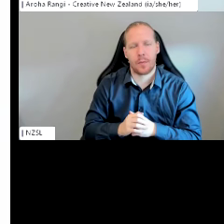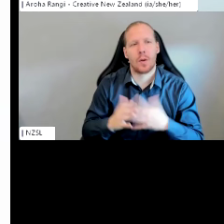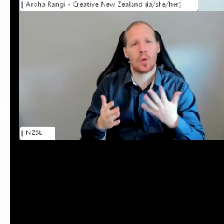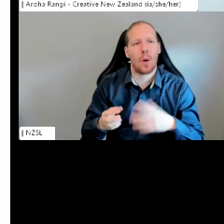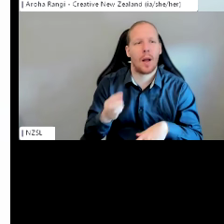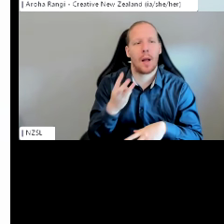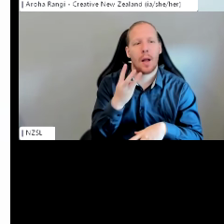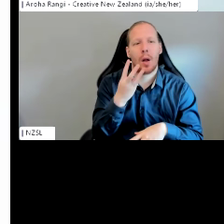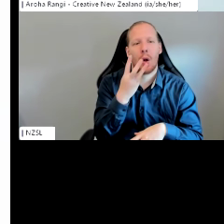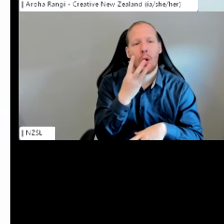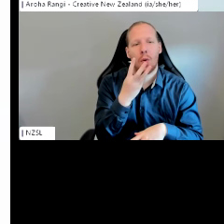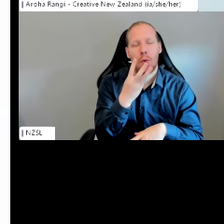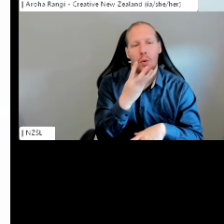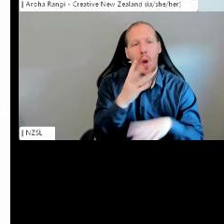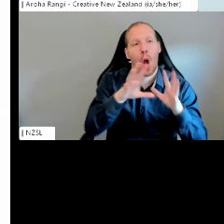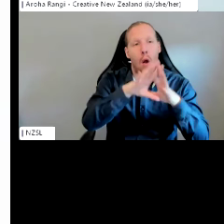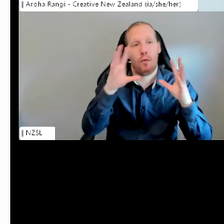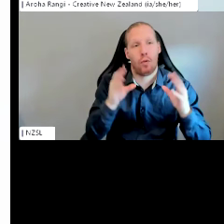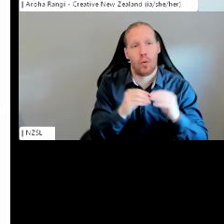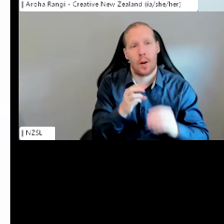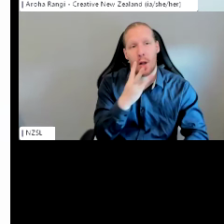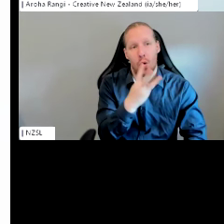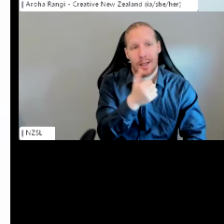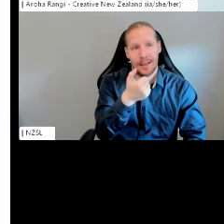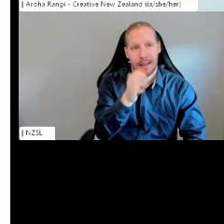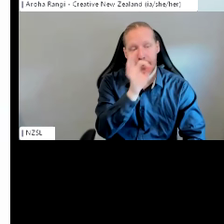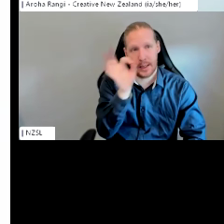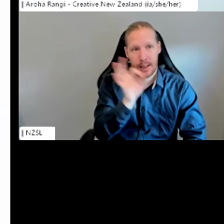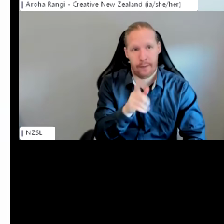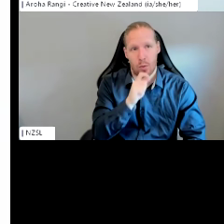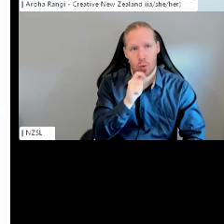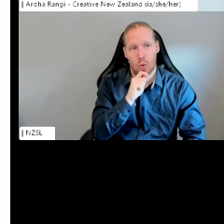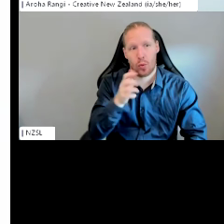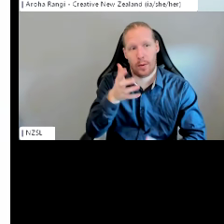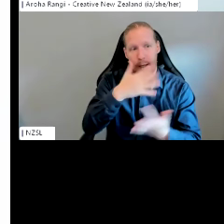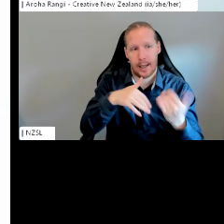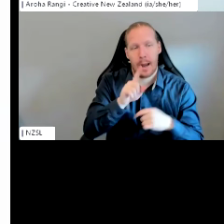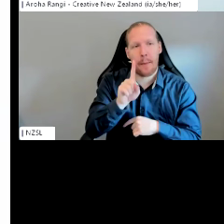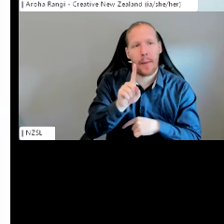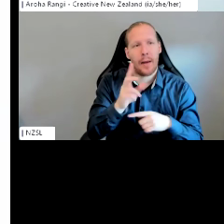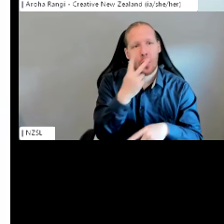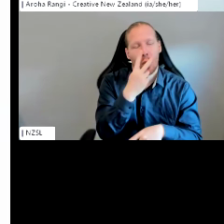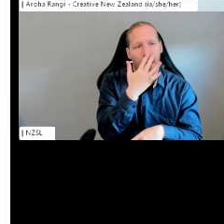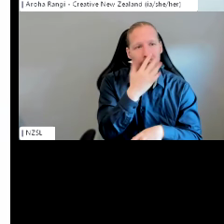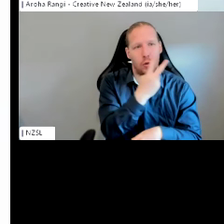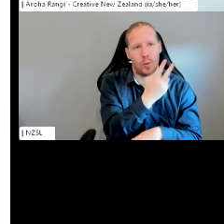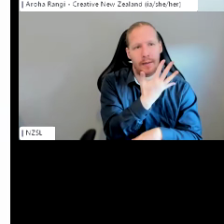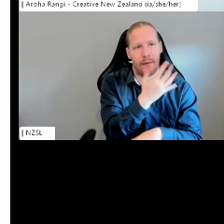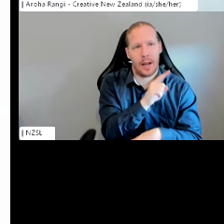but if you look at the 25 to 34 year old age group, it's 46%. And it's even higher for some